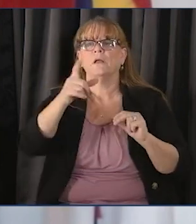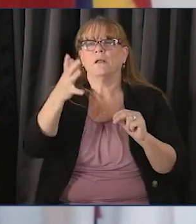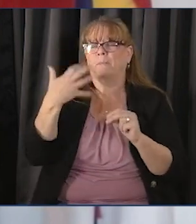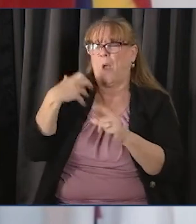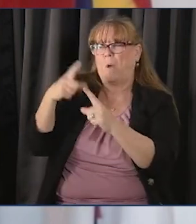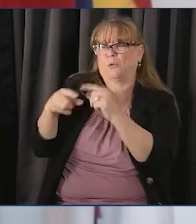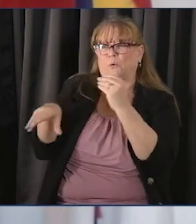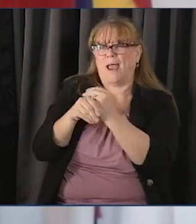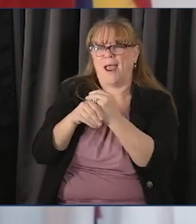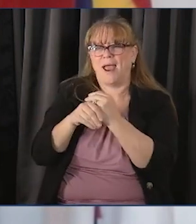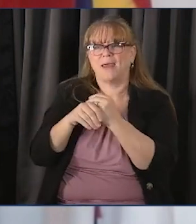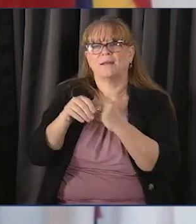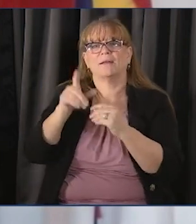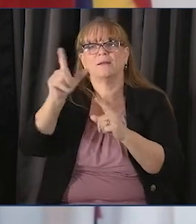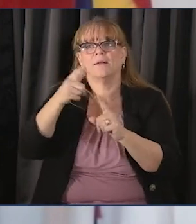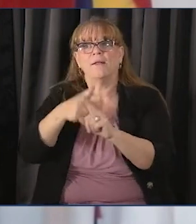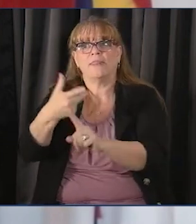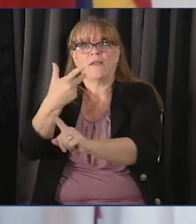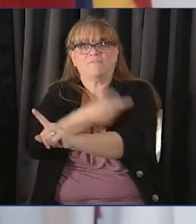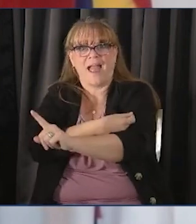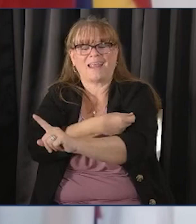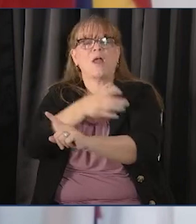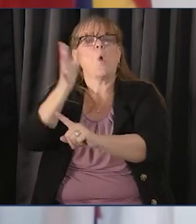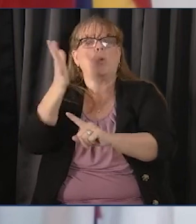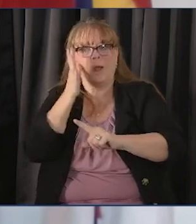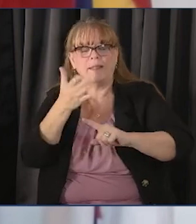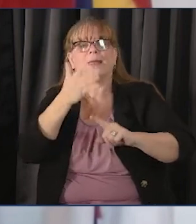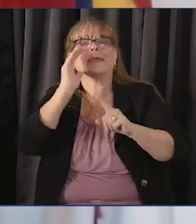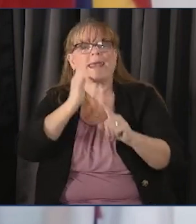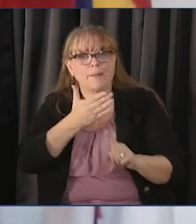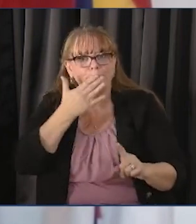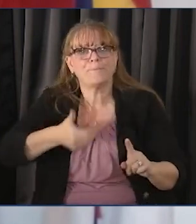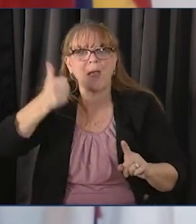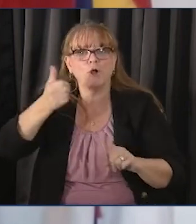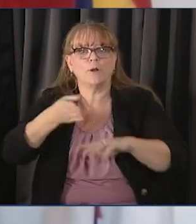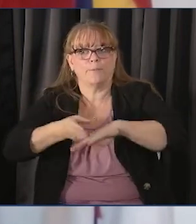point is simply lack of vaccines uh while we're able to administer slightly more this